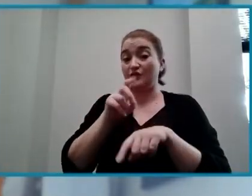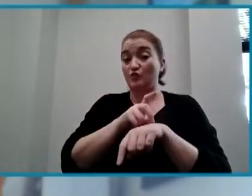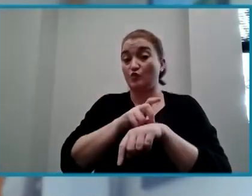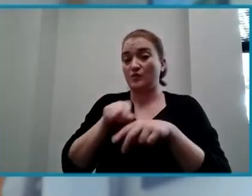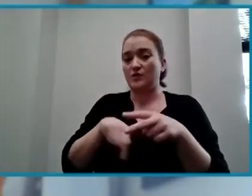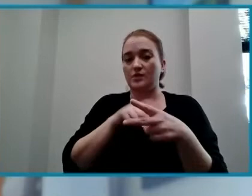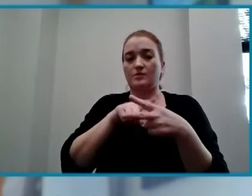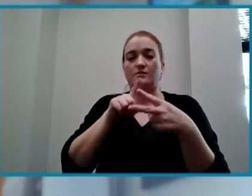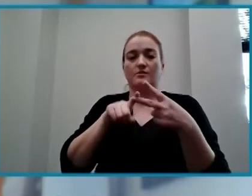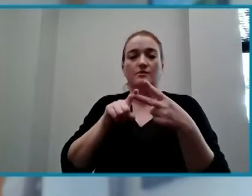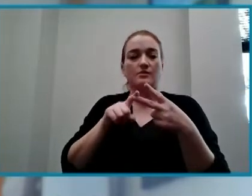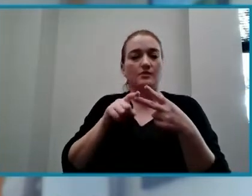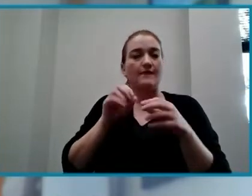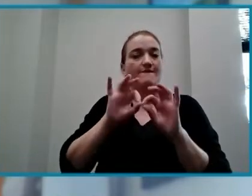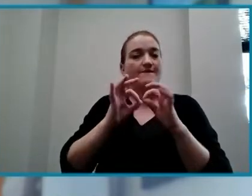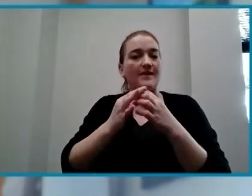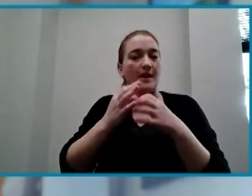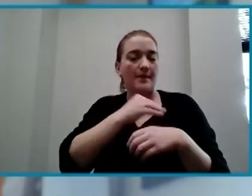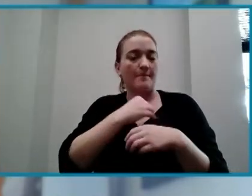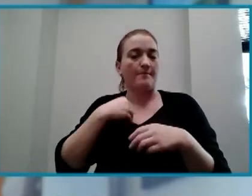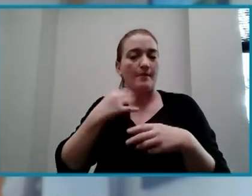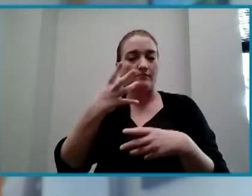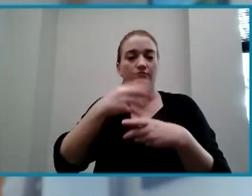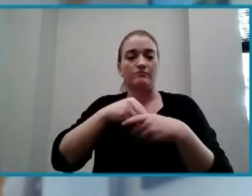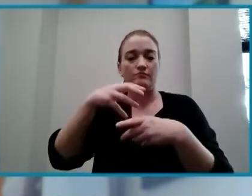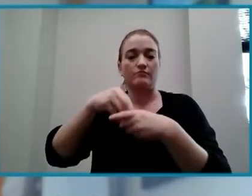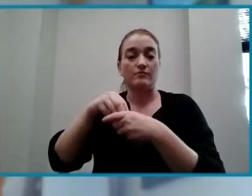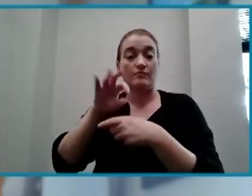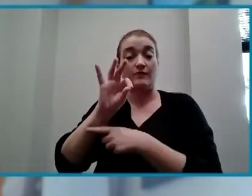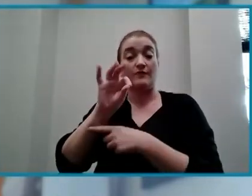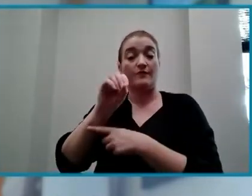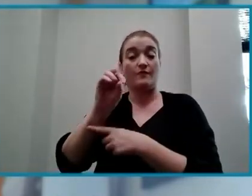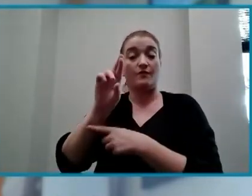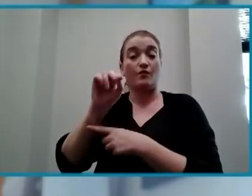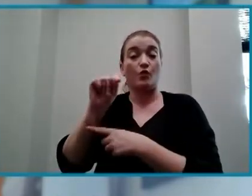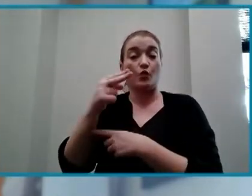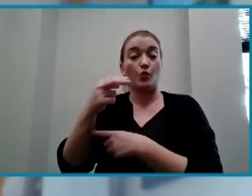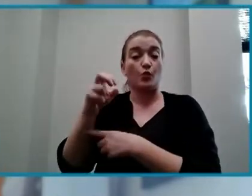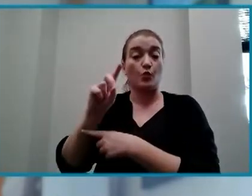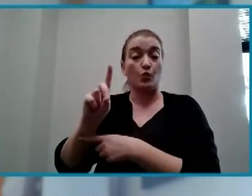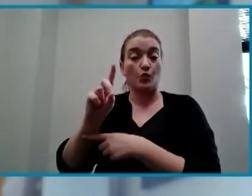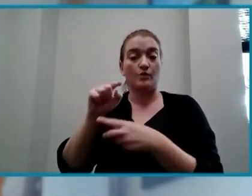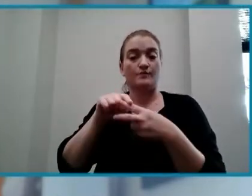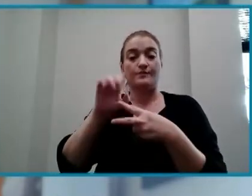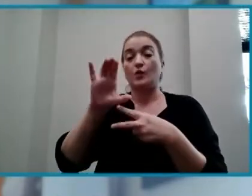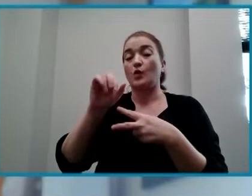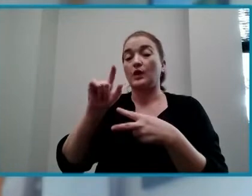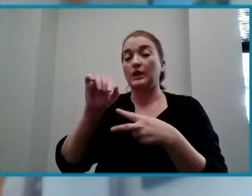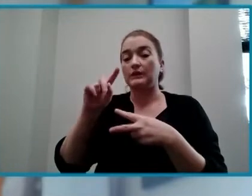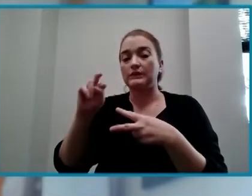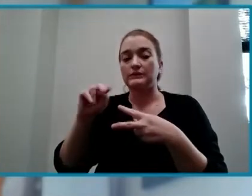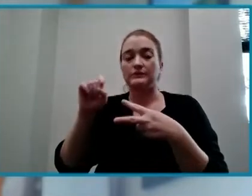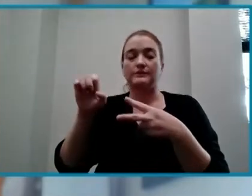workshops. We did some in the Fort Hood, uh, Killeen, and Temple area. We did some in the Austin area. We've done some in North Texas.